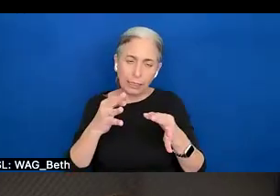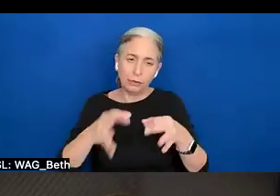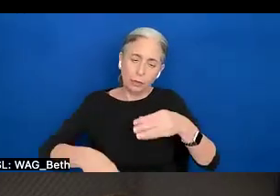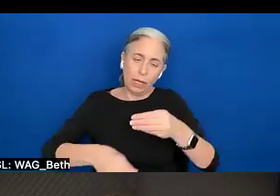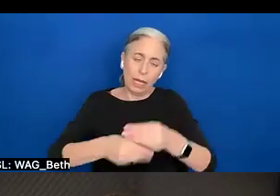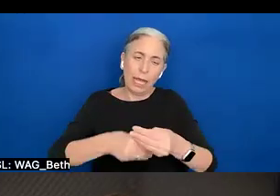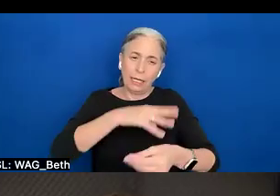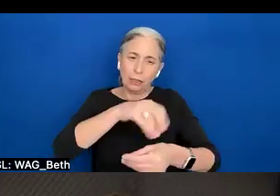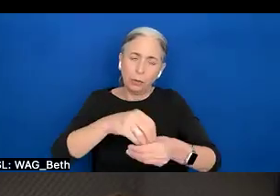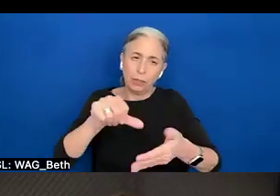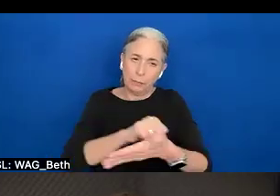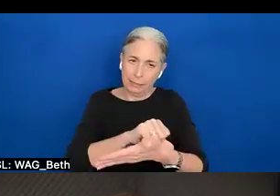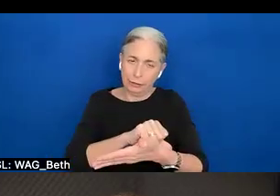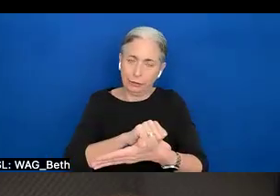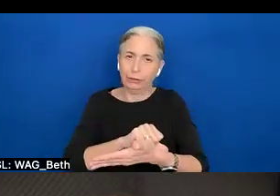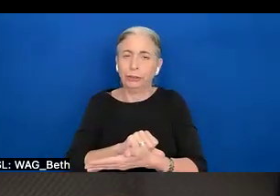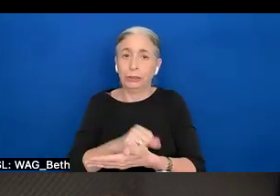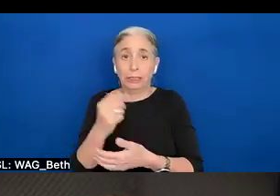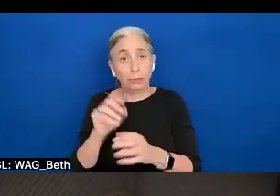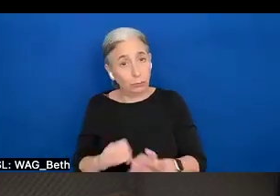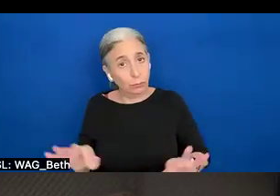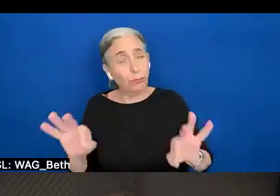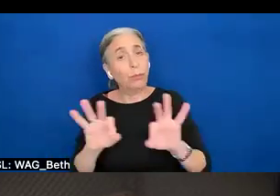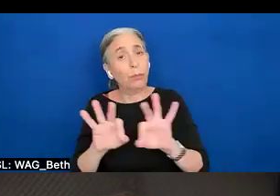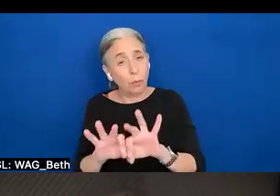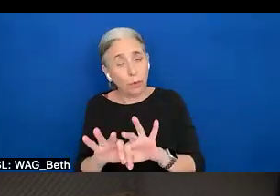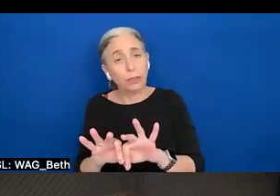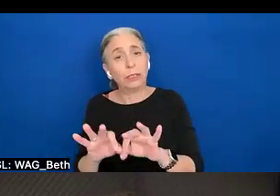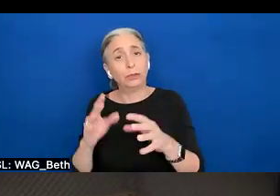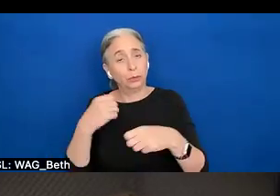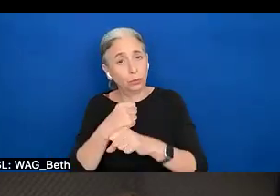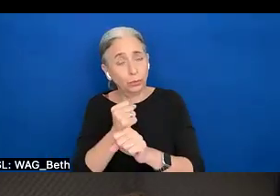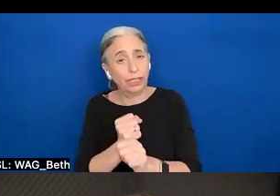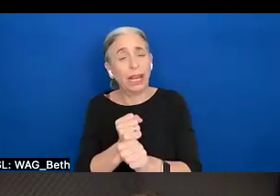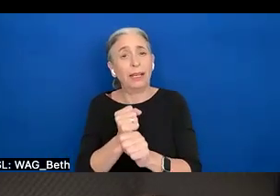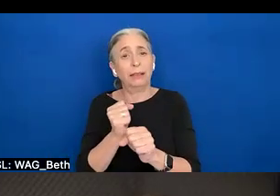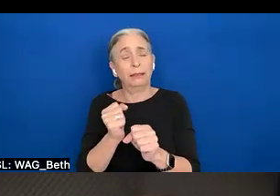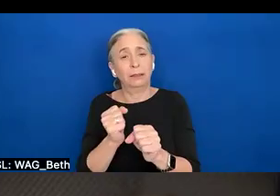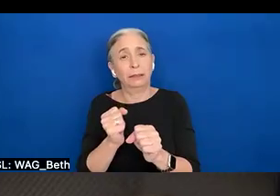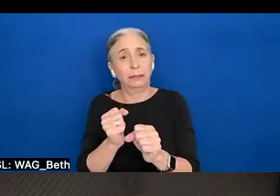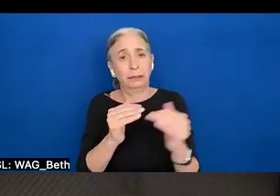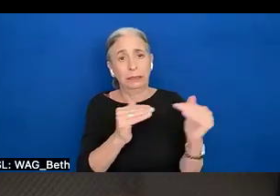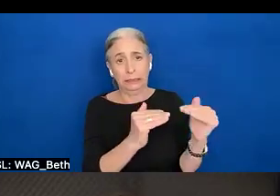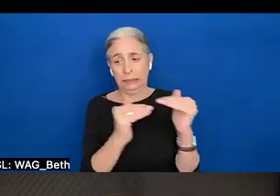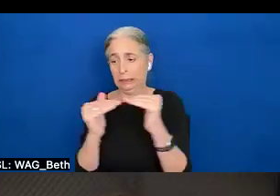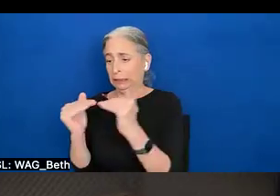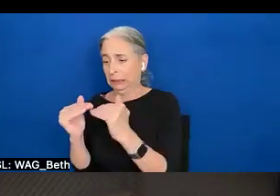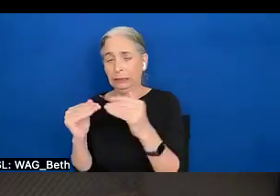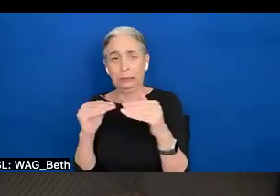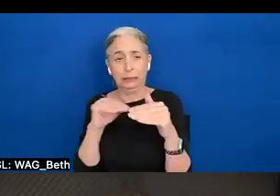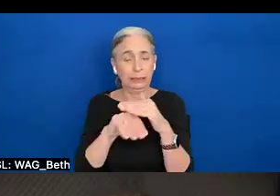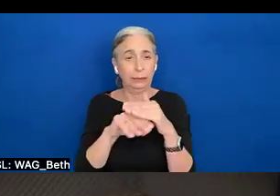Because that will be very important to create an